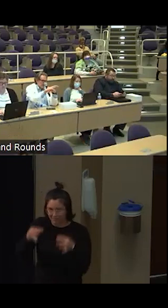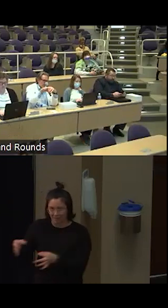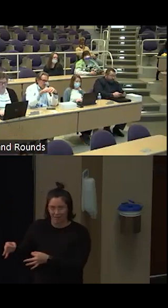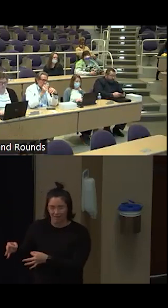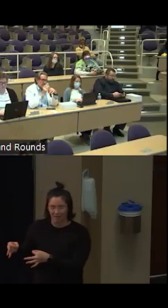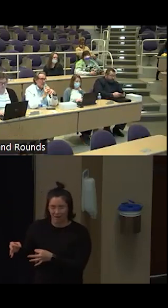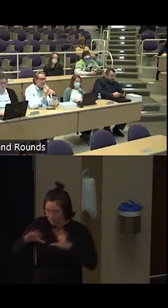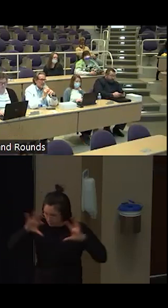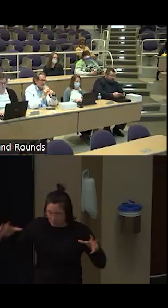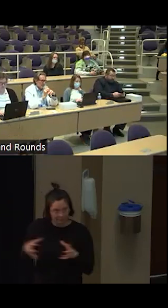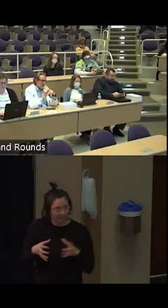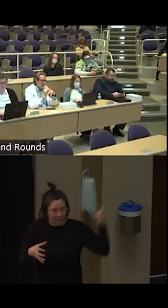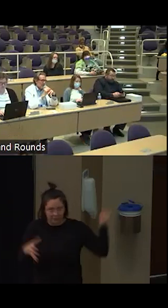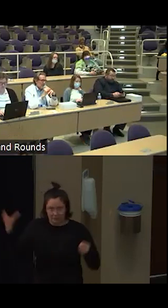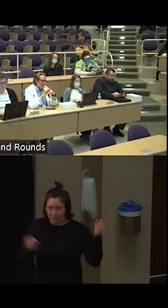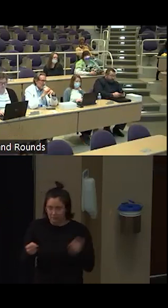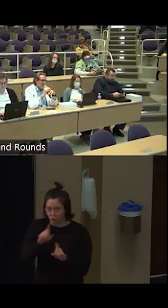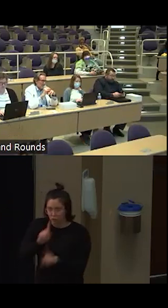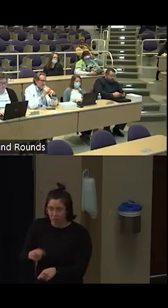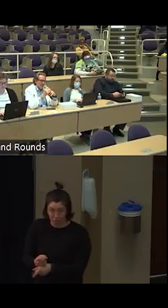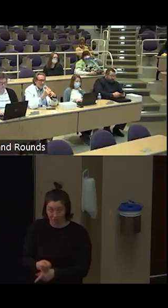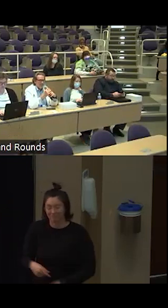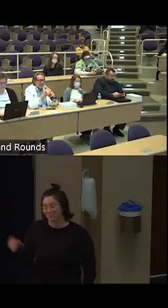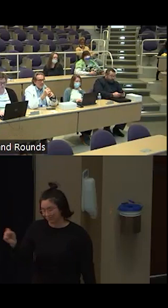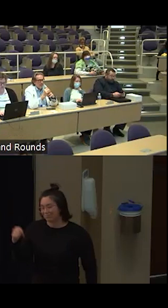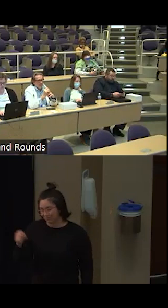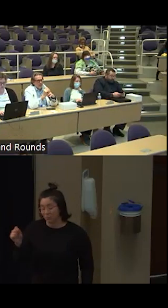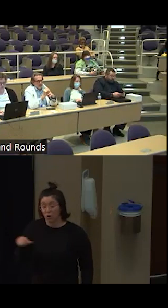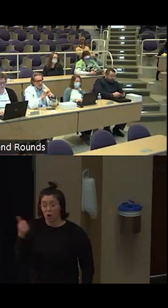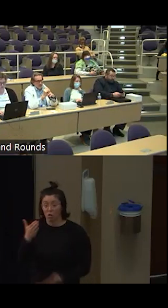then organizing folks to respond in a way yes and the other piece of that that I think is